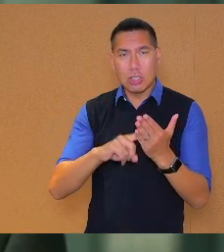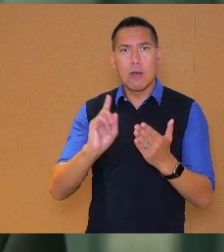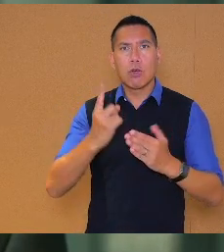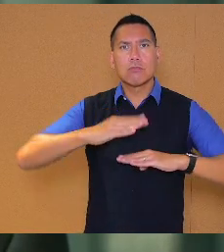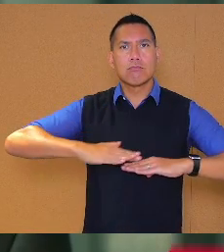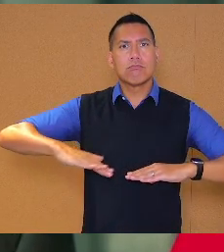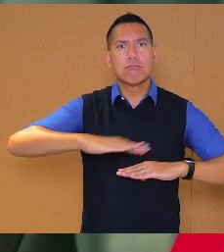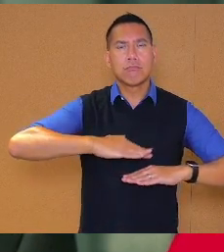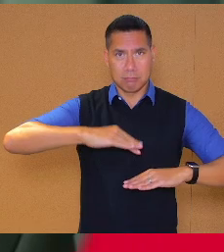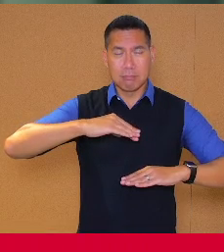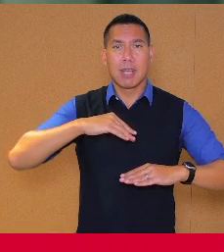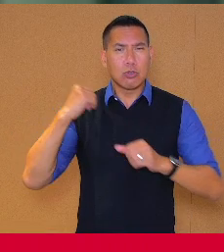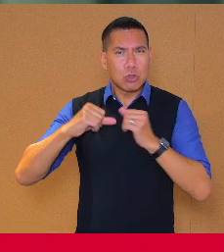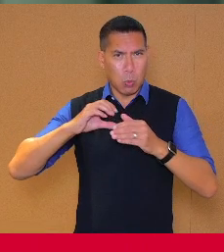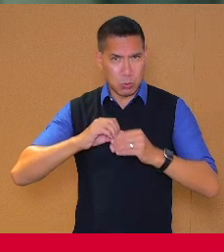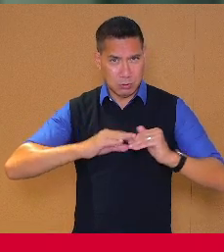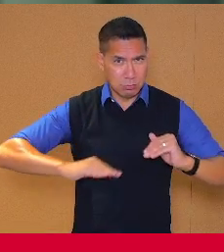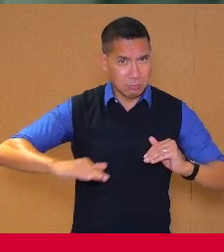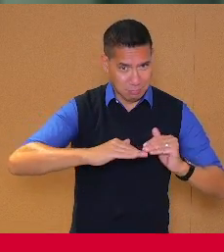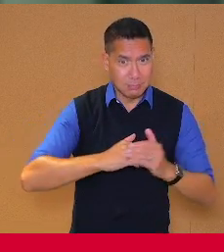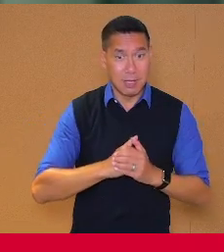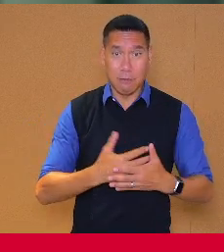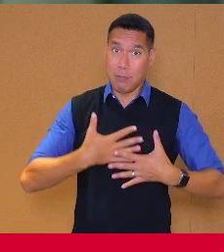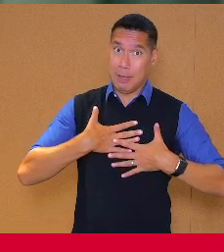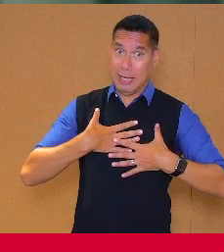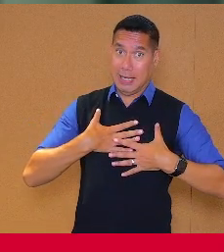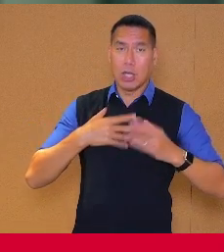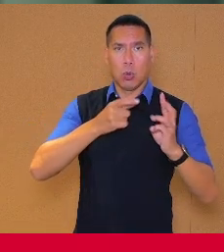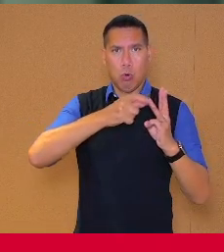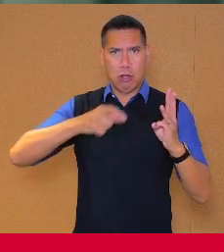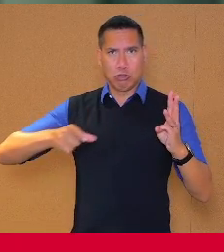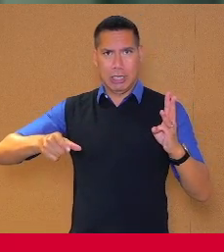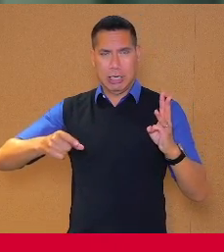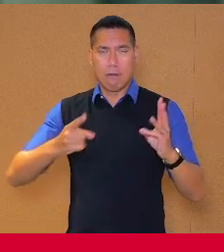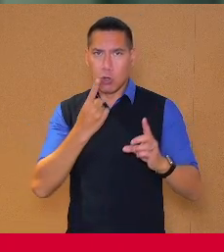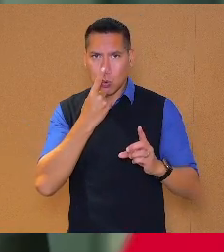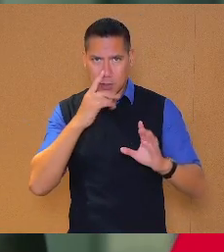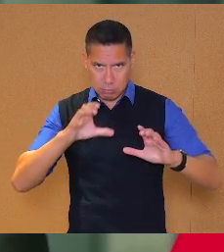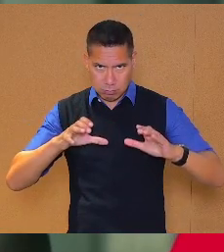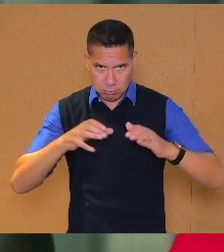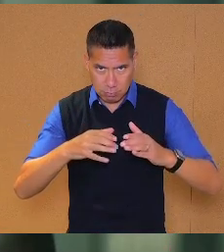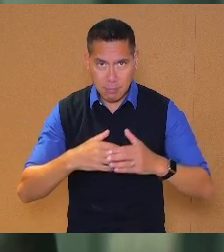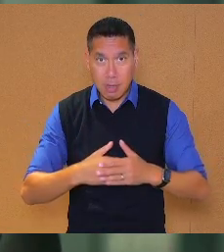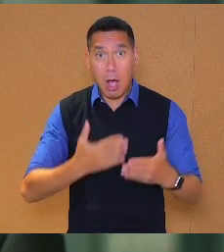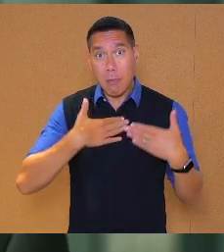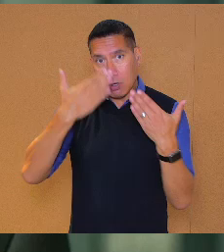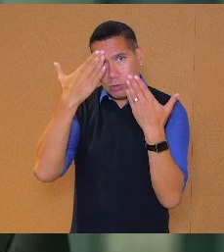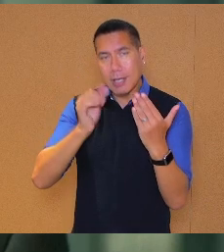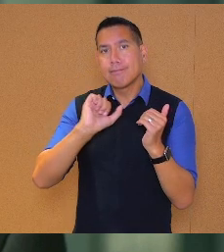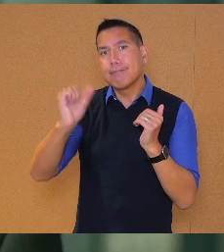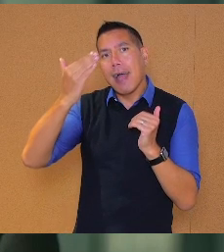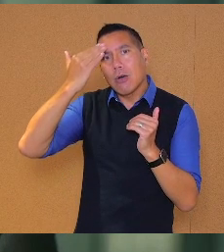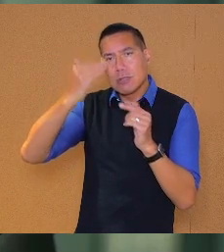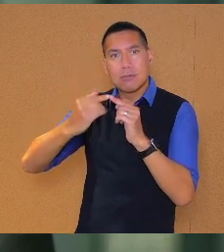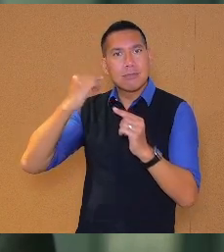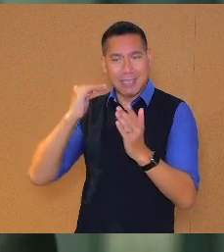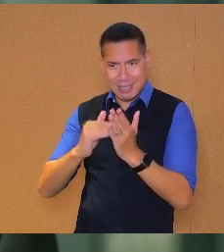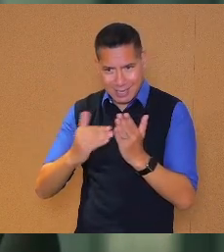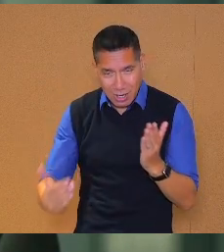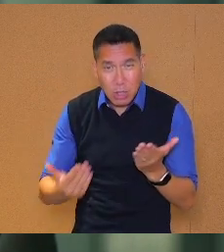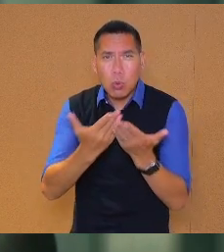traditional owners of this land. For me, this is the Wurundjeri